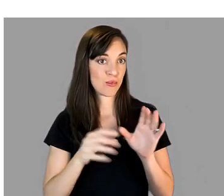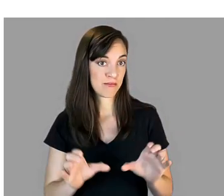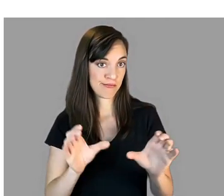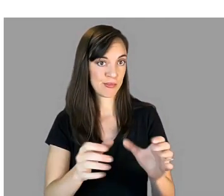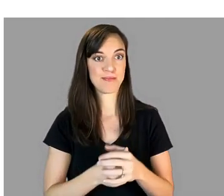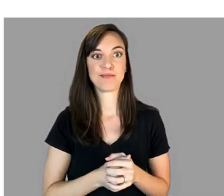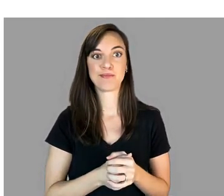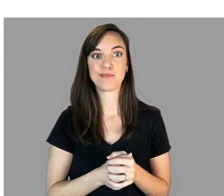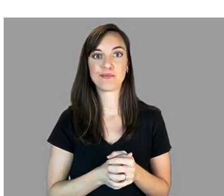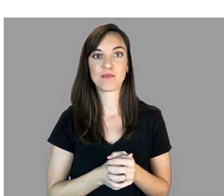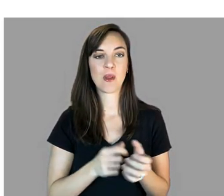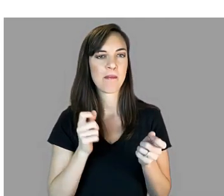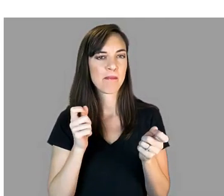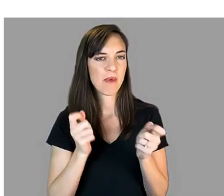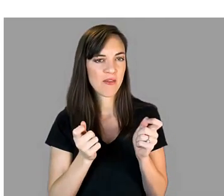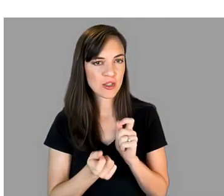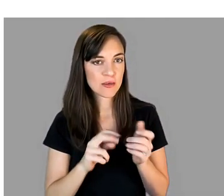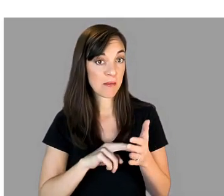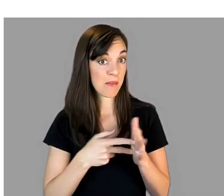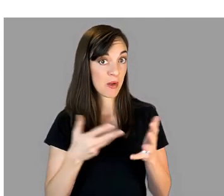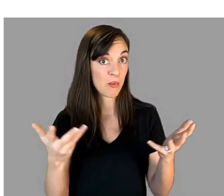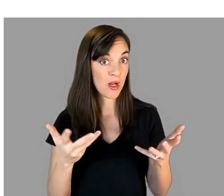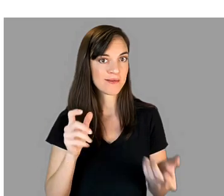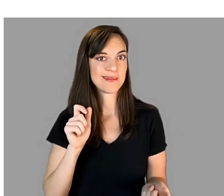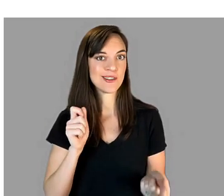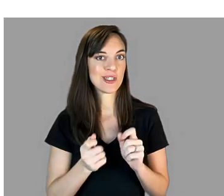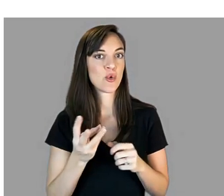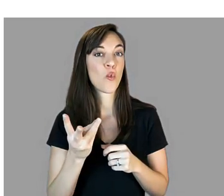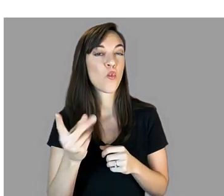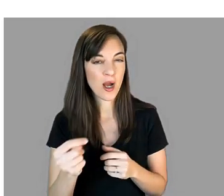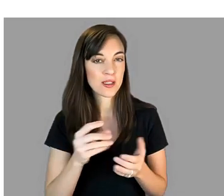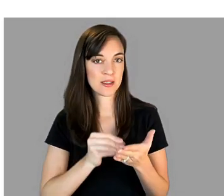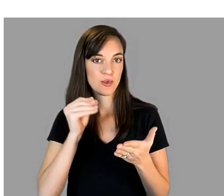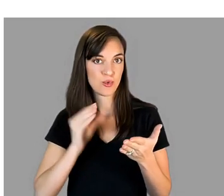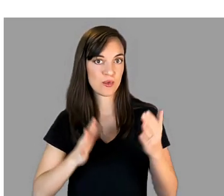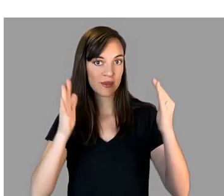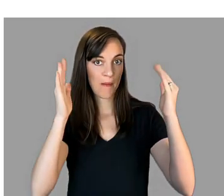Modifications are changes in what a student is expected to learn, and may include changes